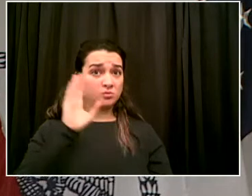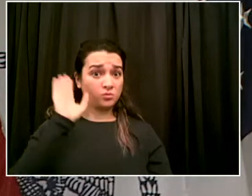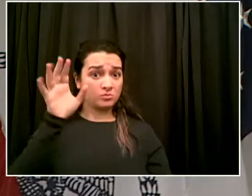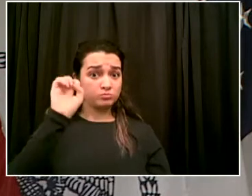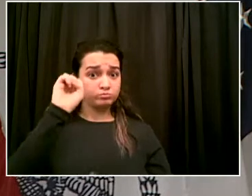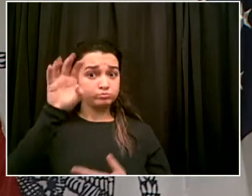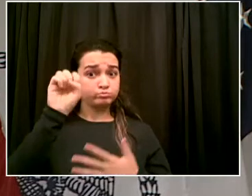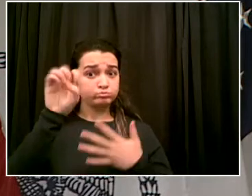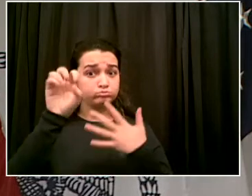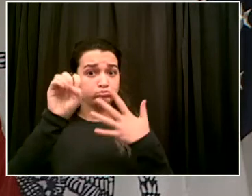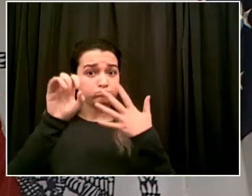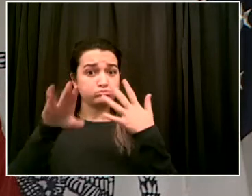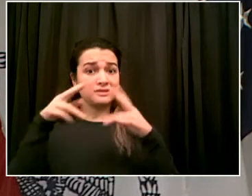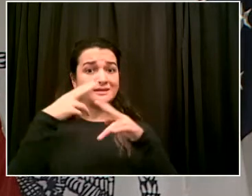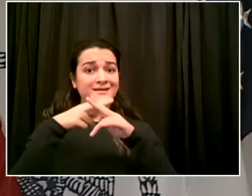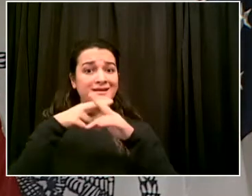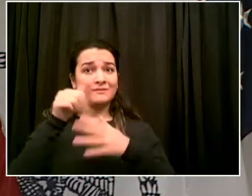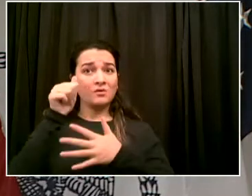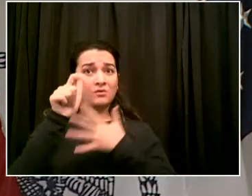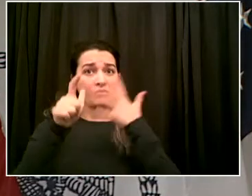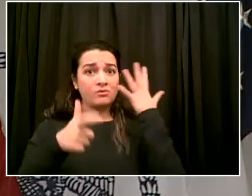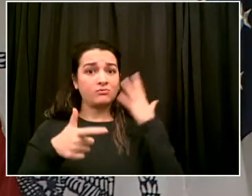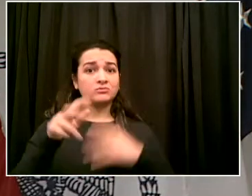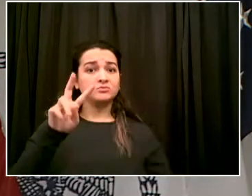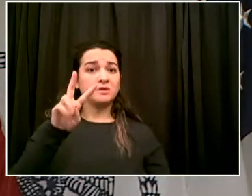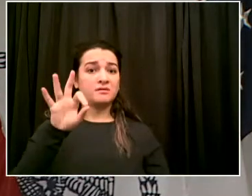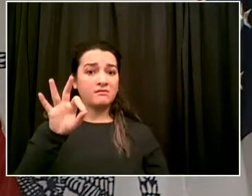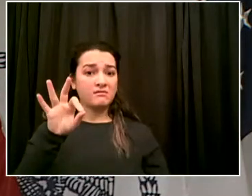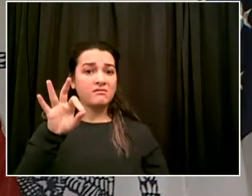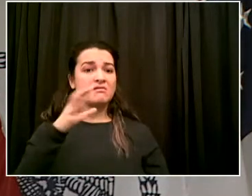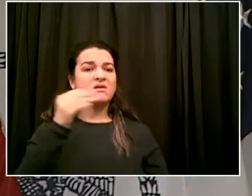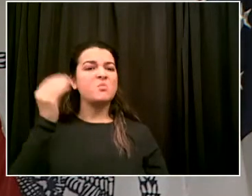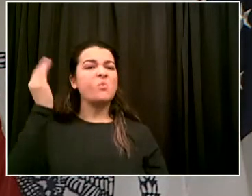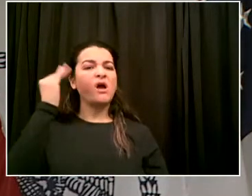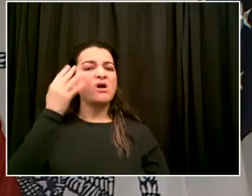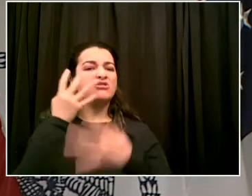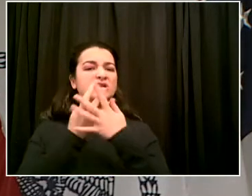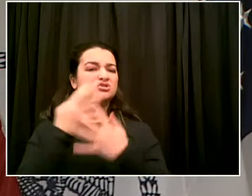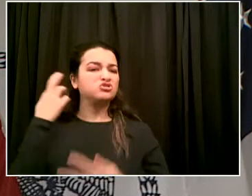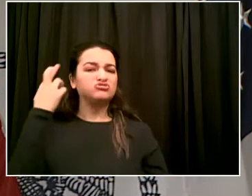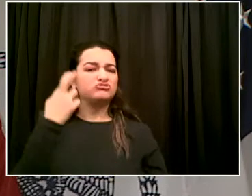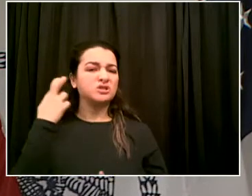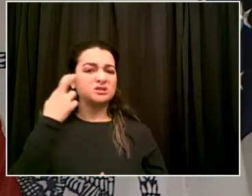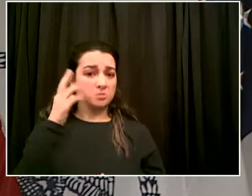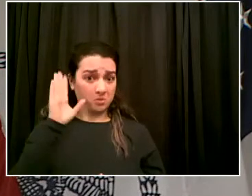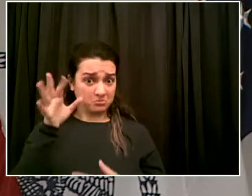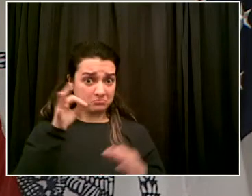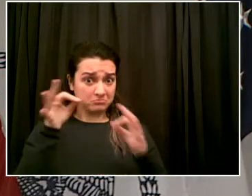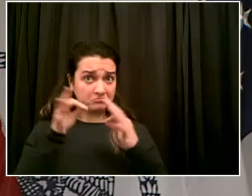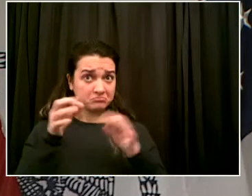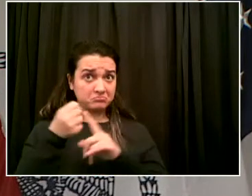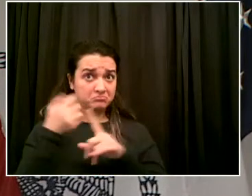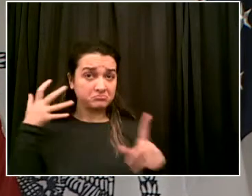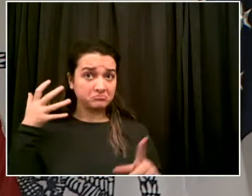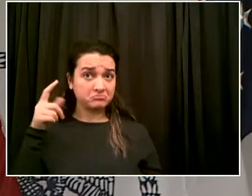IF THE END THERE IS ANYTHING I DON'T THINK IT'S